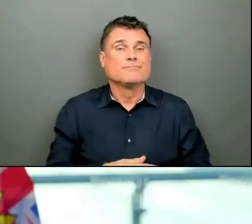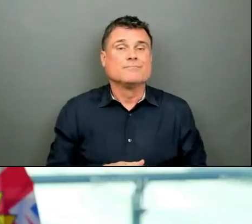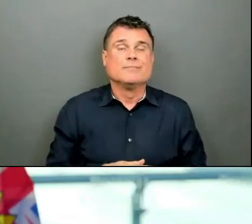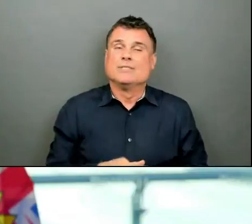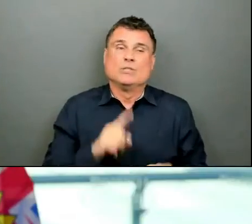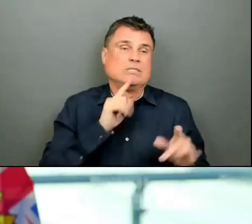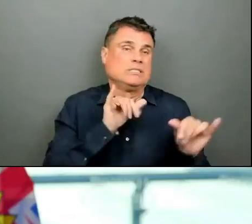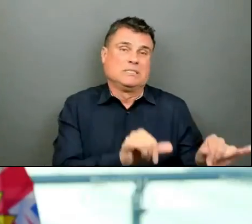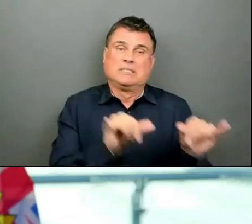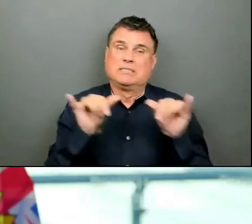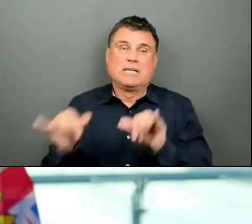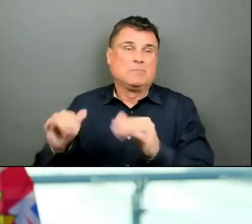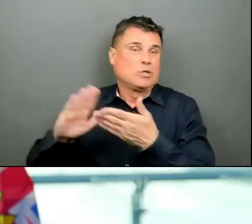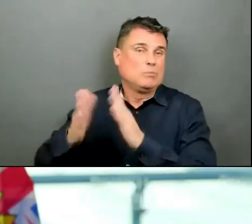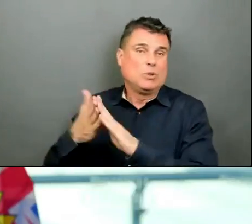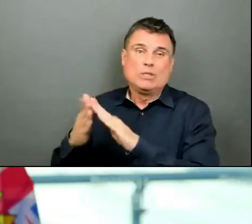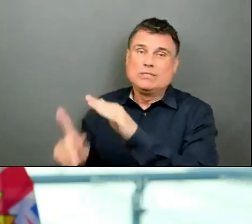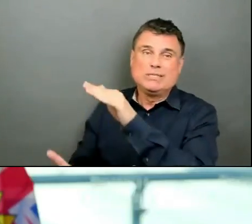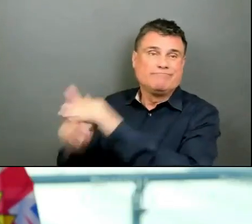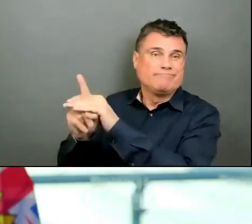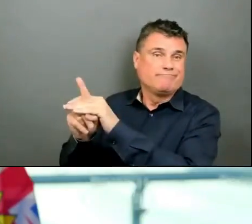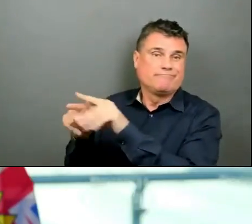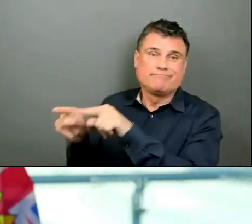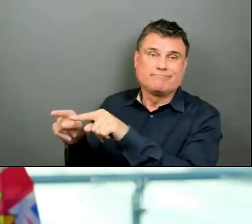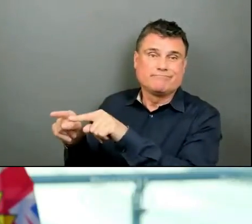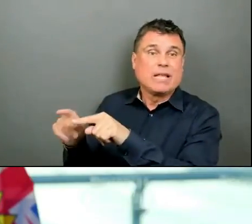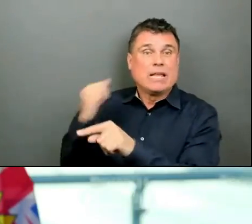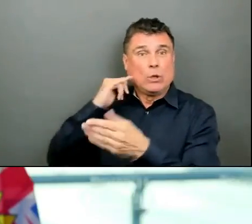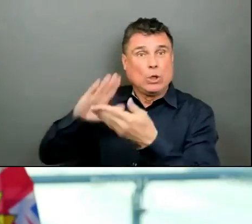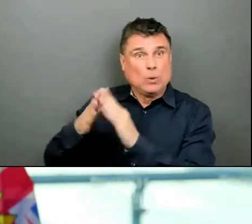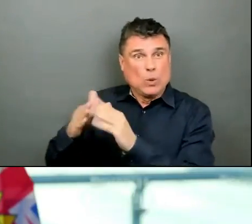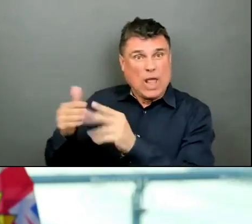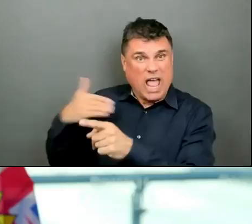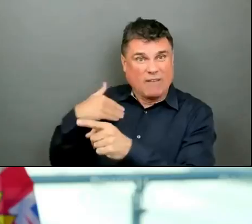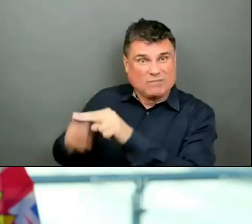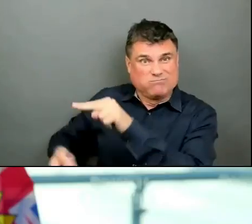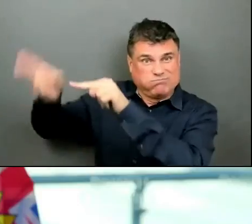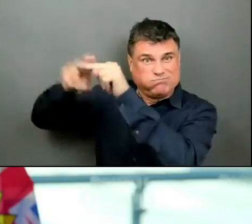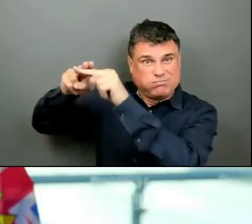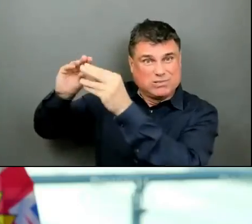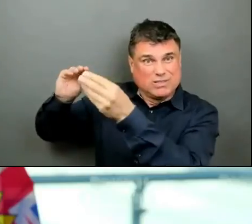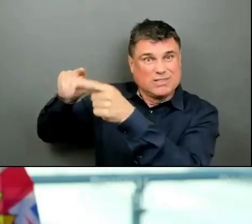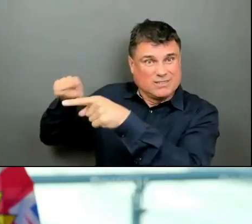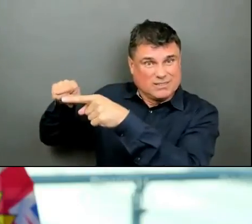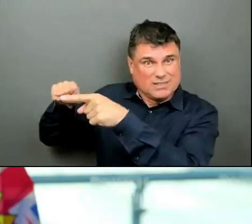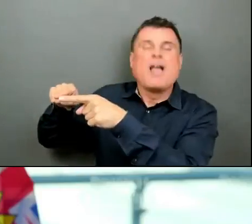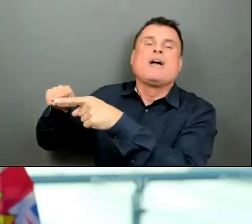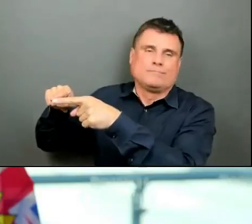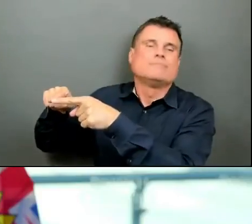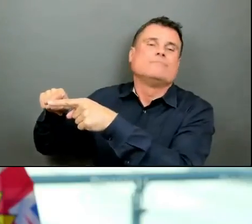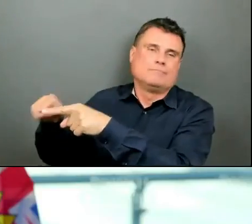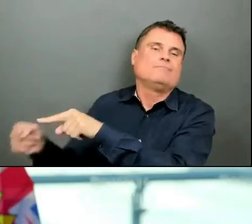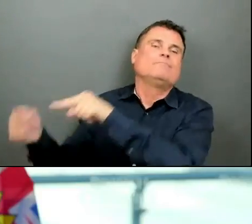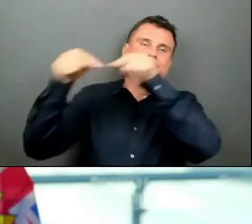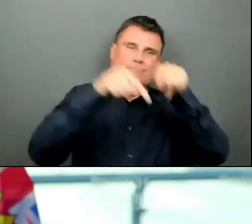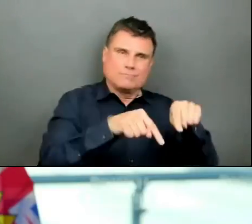There have been a number of exposure events as I am sure you're aaware in schools, not surprisingly related to the increased we're